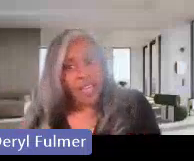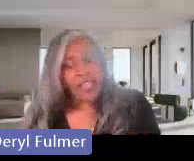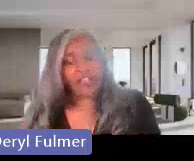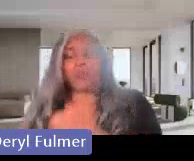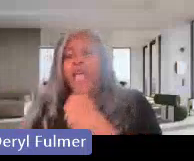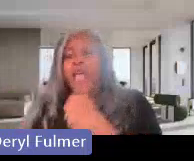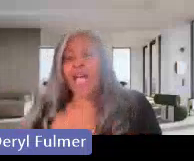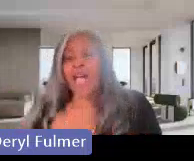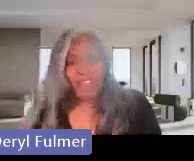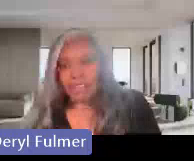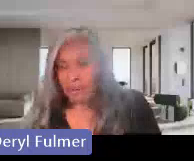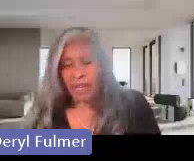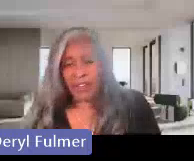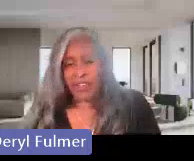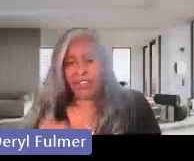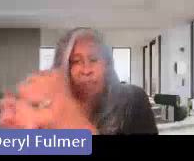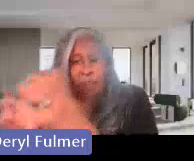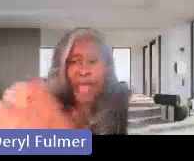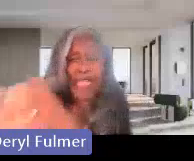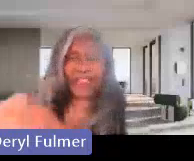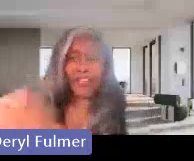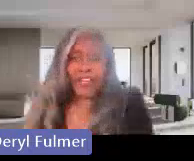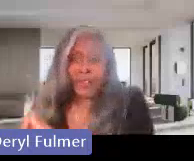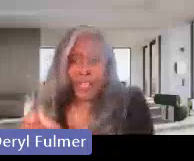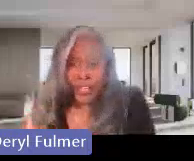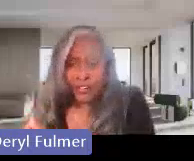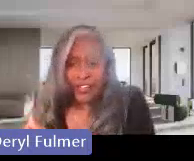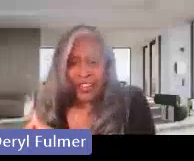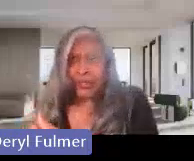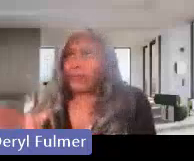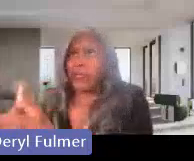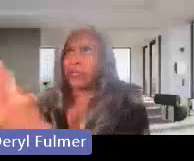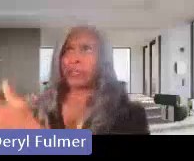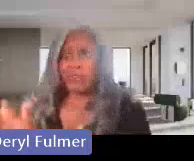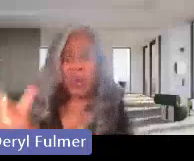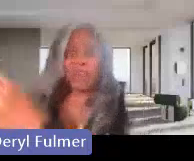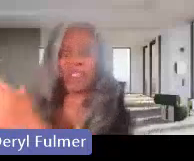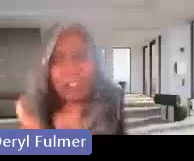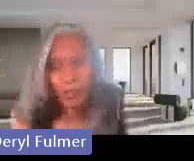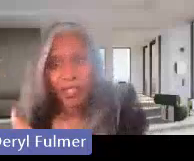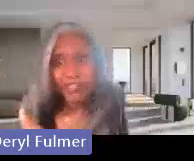stay there as hard as it gets. We have to stay there because there's some light at the tunnel here or in the